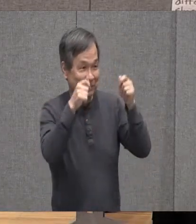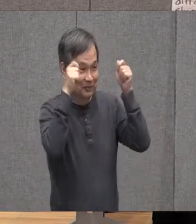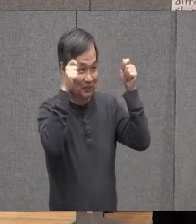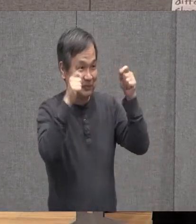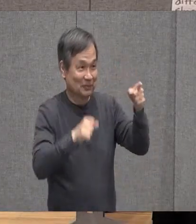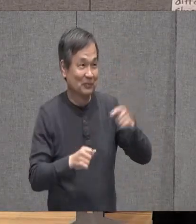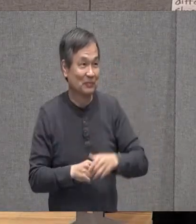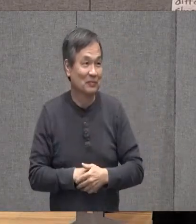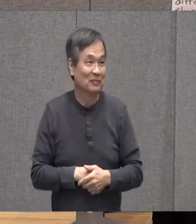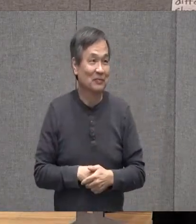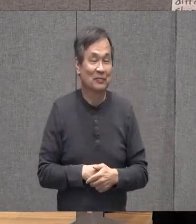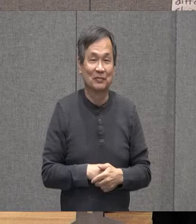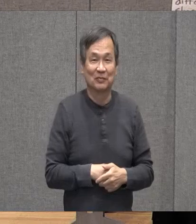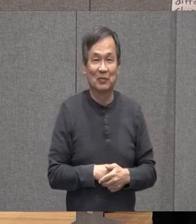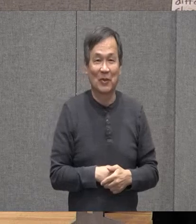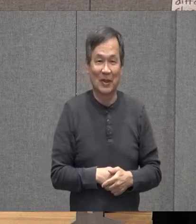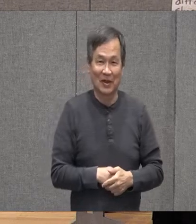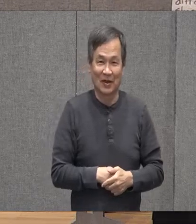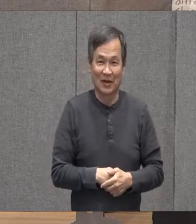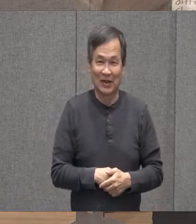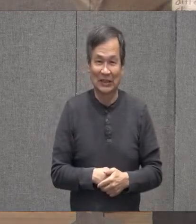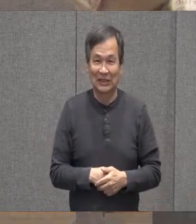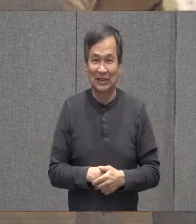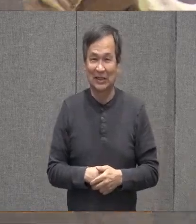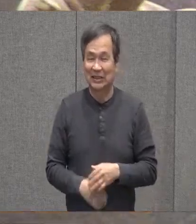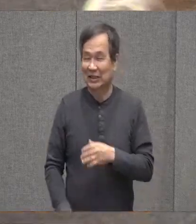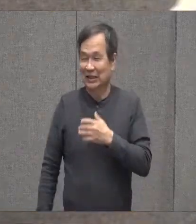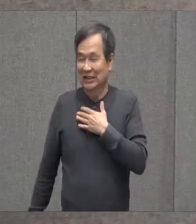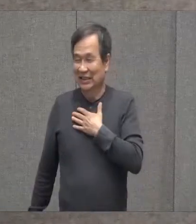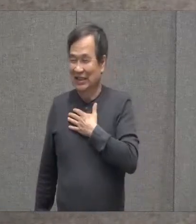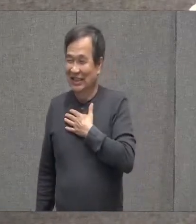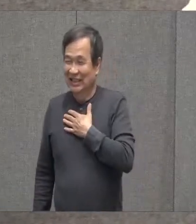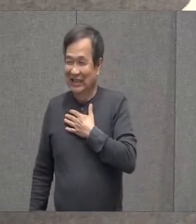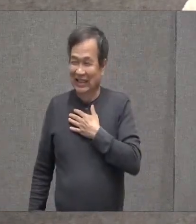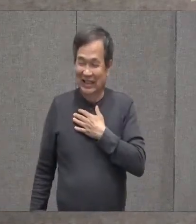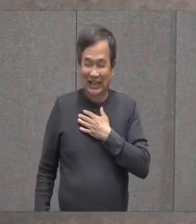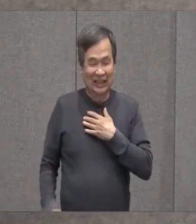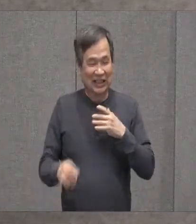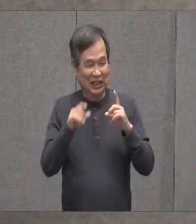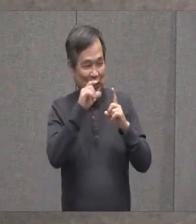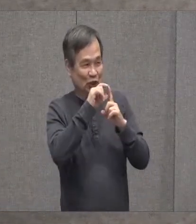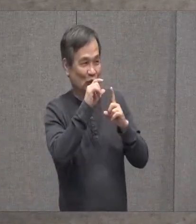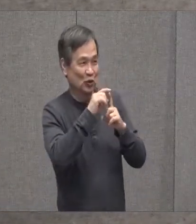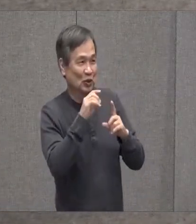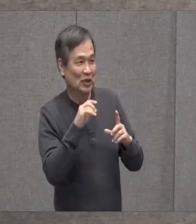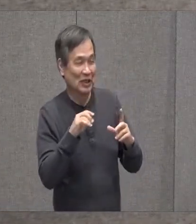Straight up there. Okay, so this word is inside of that long concept word